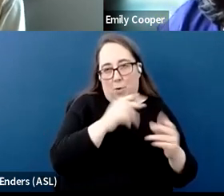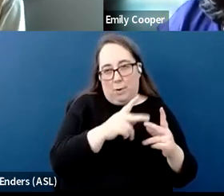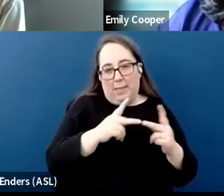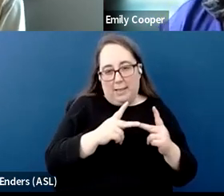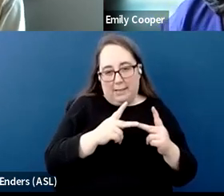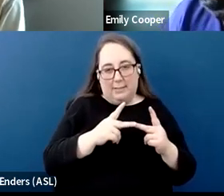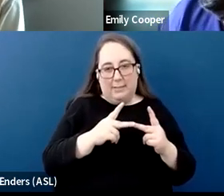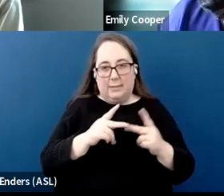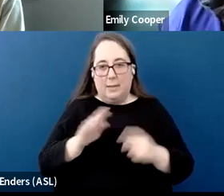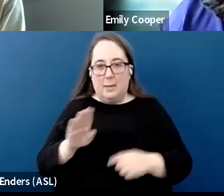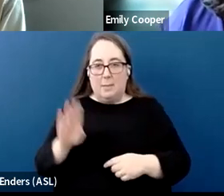Specifically for the MFP community living waiver.